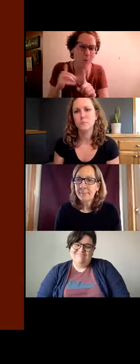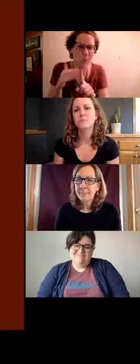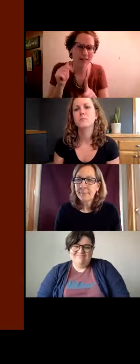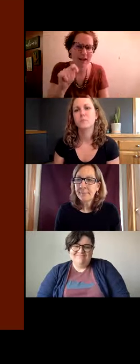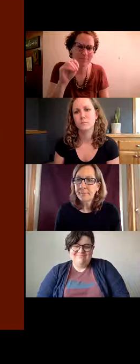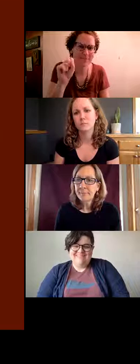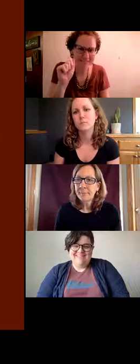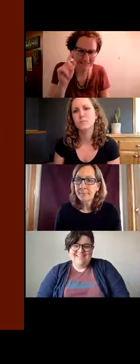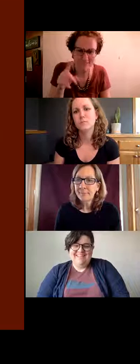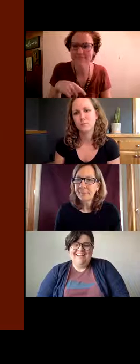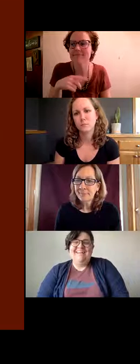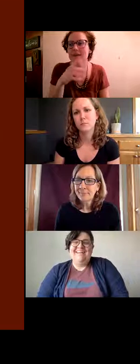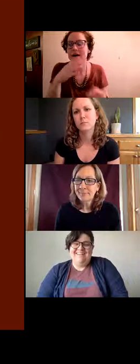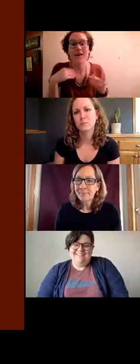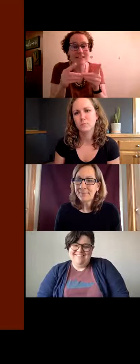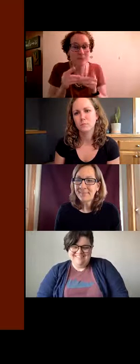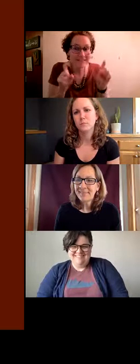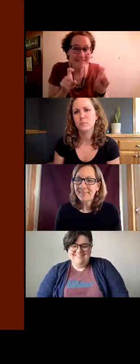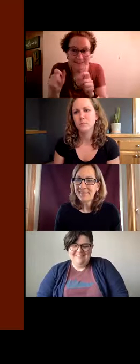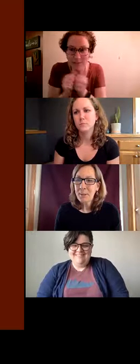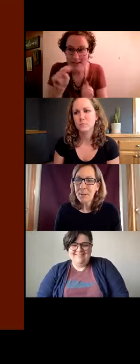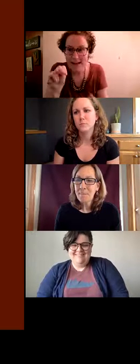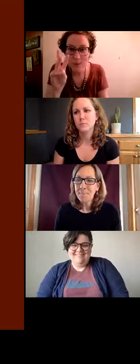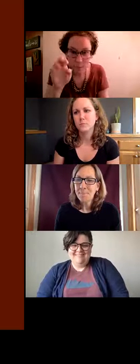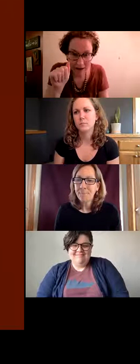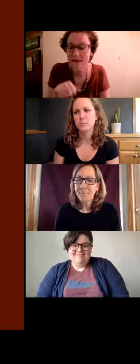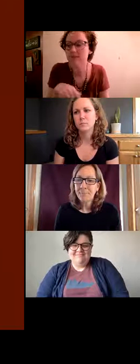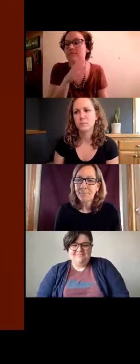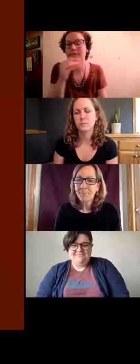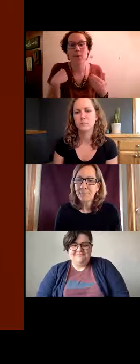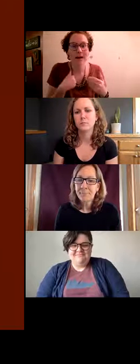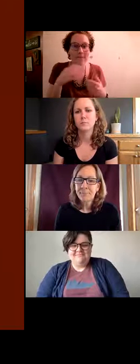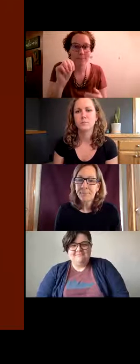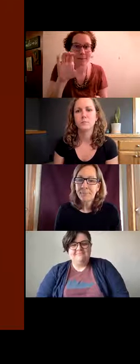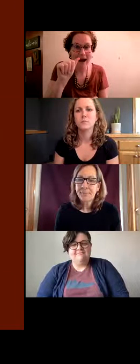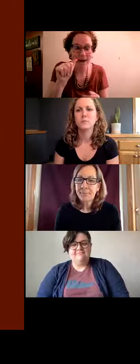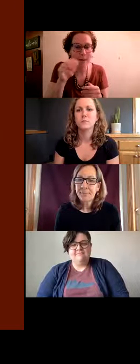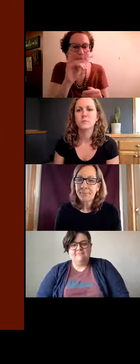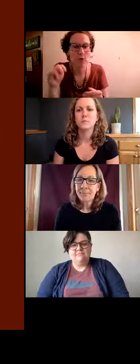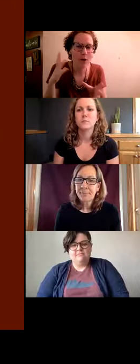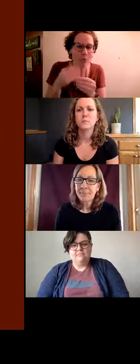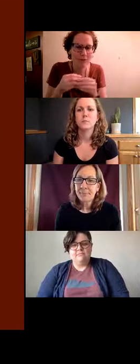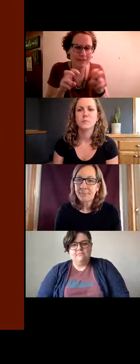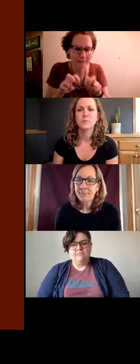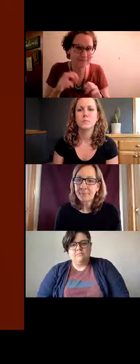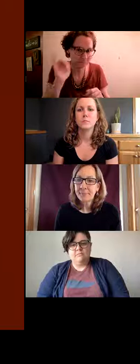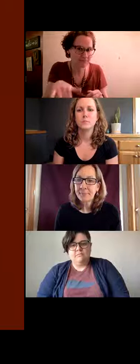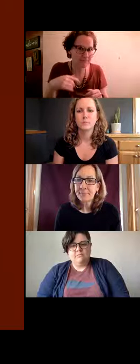is where she ties in, and we're really spoiled at MSAD to have staff on campus that do those evals.